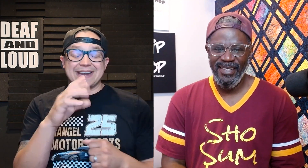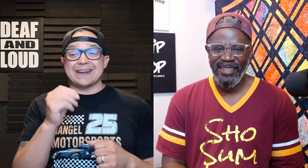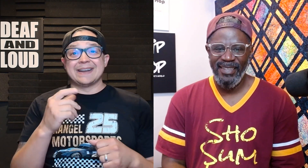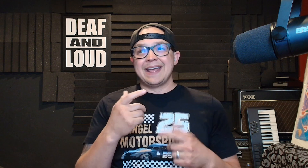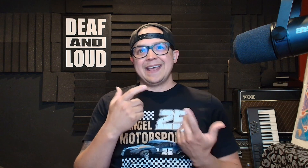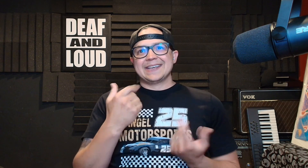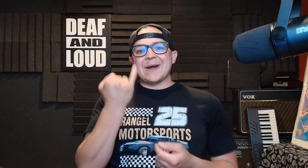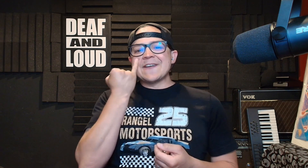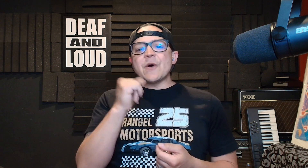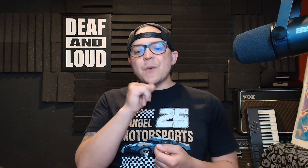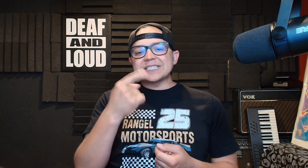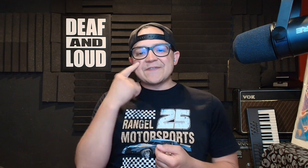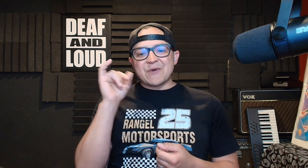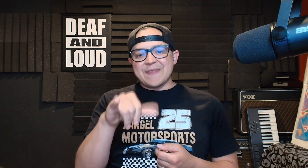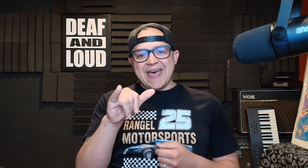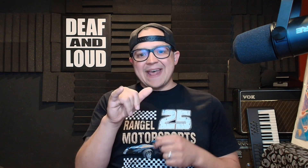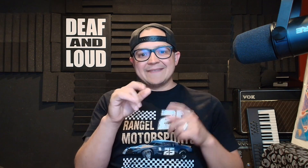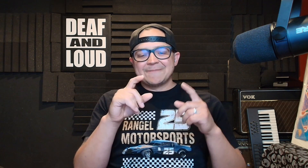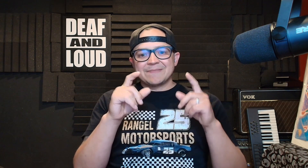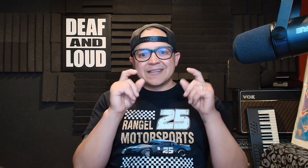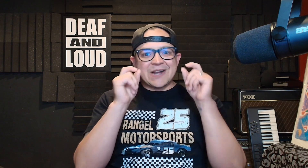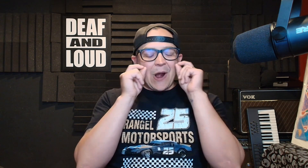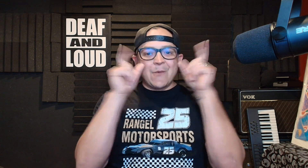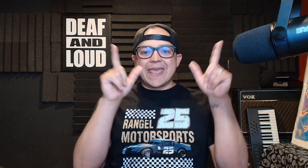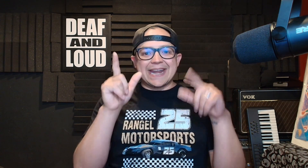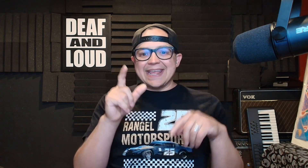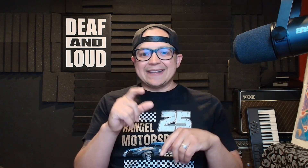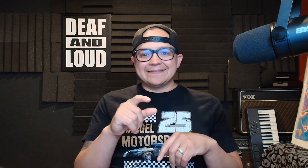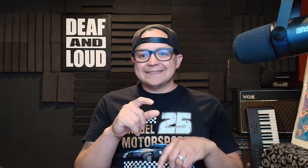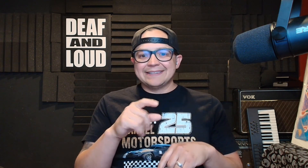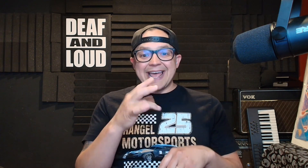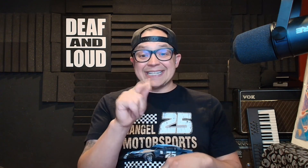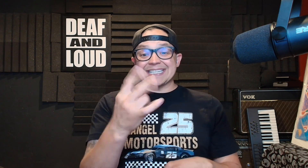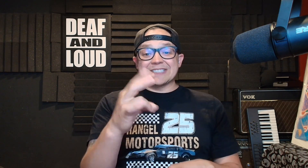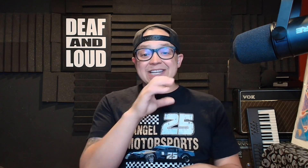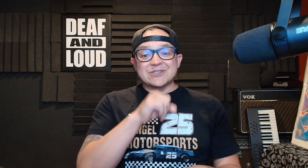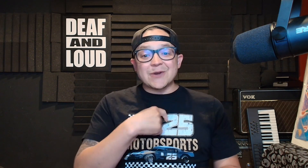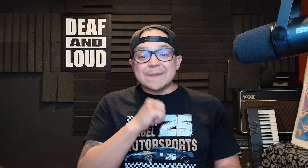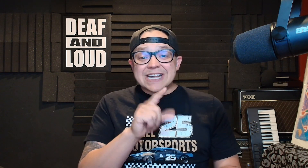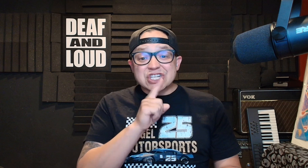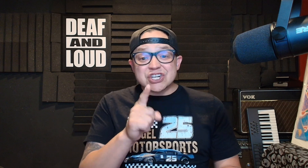And, you know, if it wasn't for that, awakening at 17 years old, I'm not sure